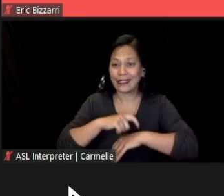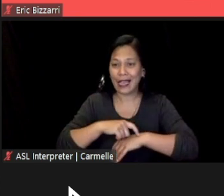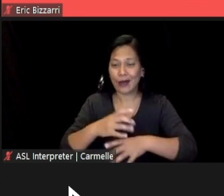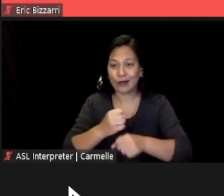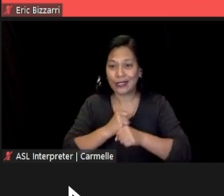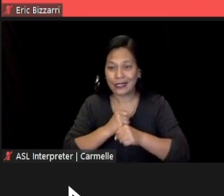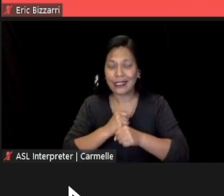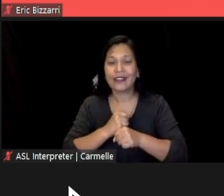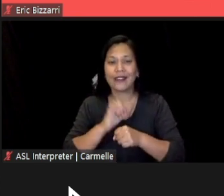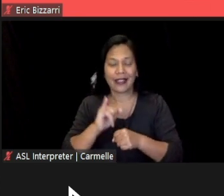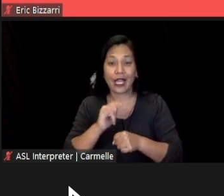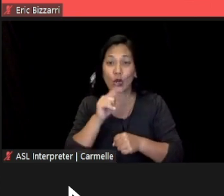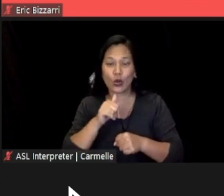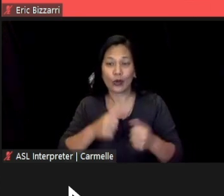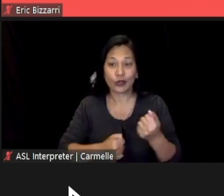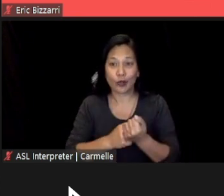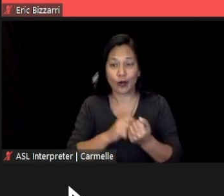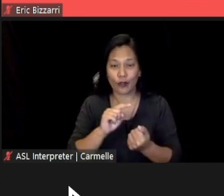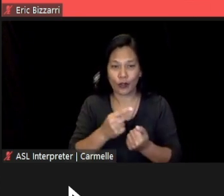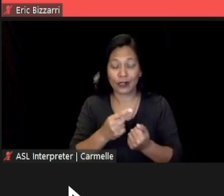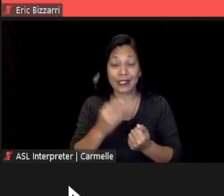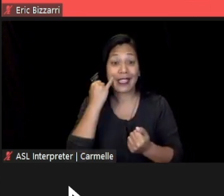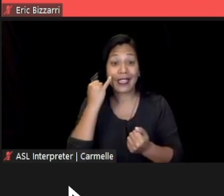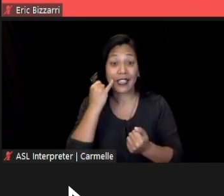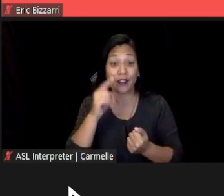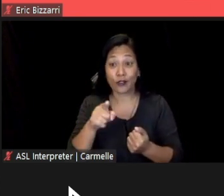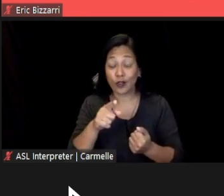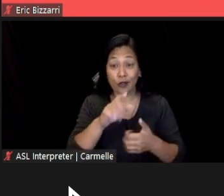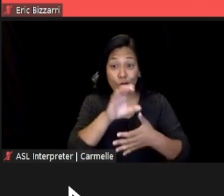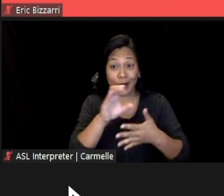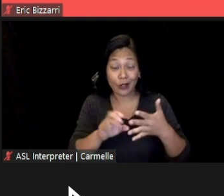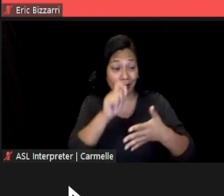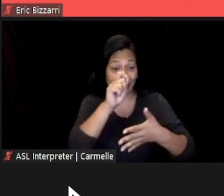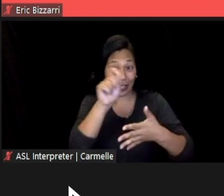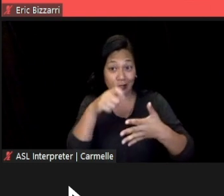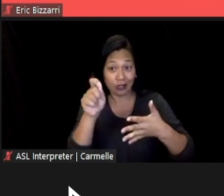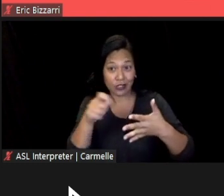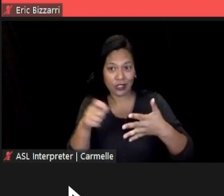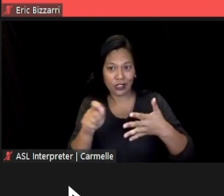Those are exactly, you know, the first one in, as long as you check all the boxes, you're going to get money.